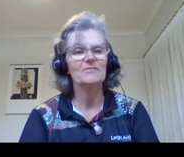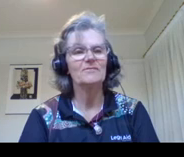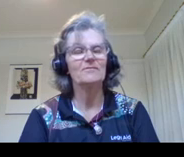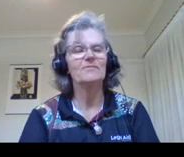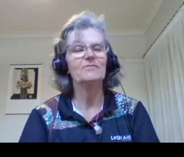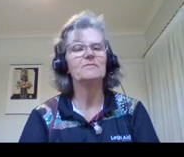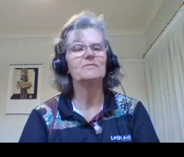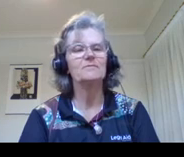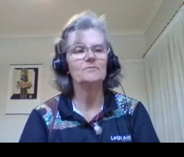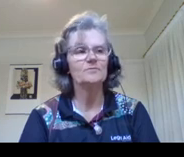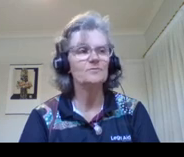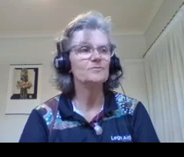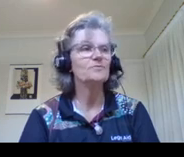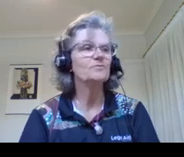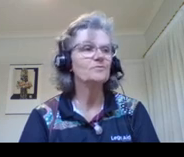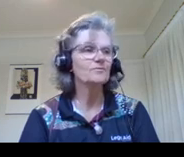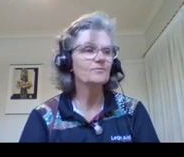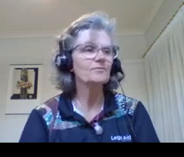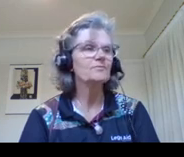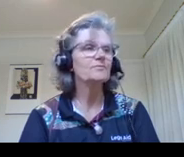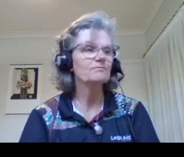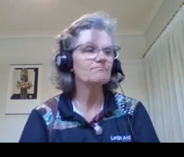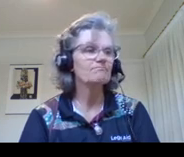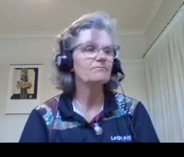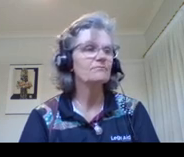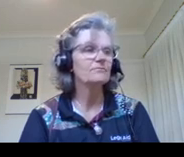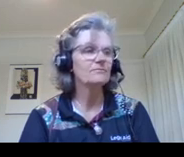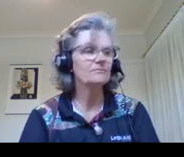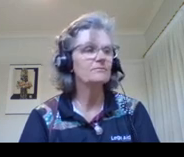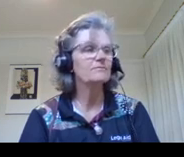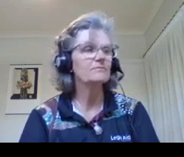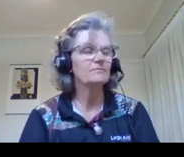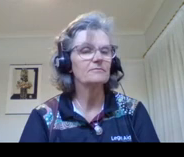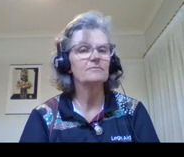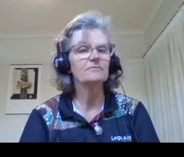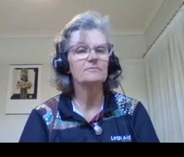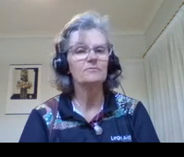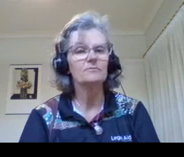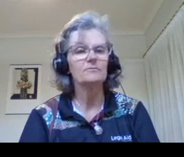so as you can see this is huge number in comparison to last year and I just wanted to also